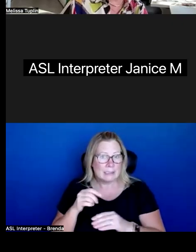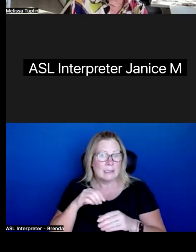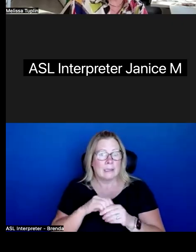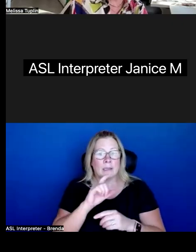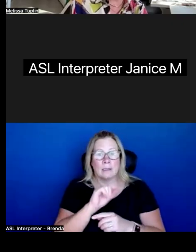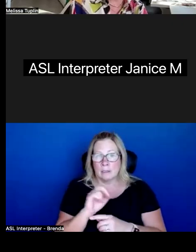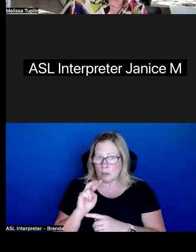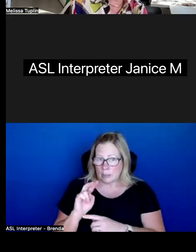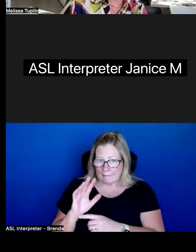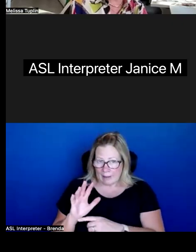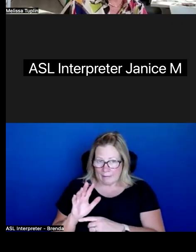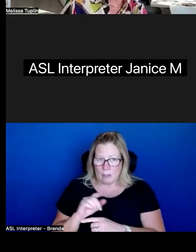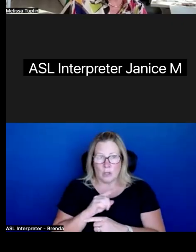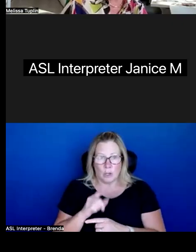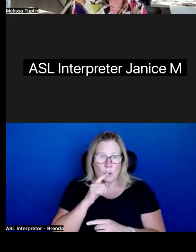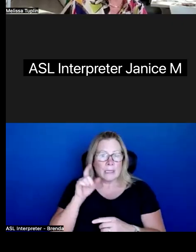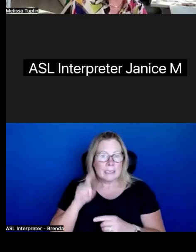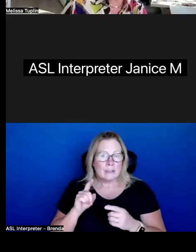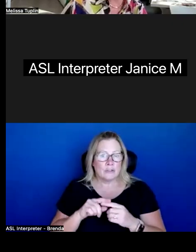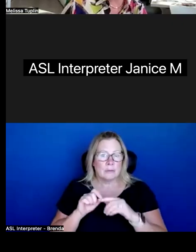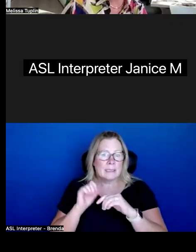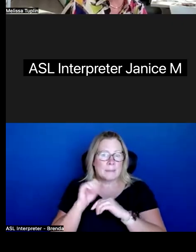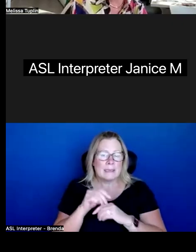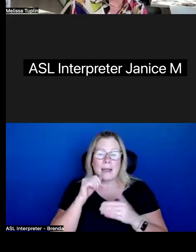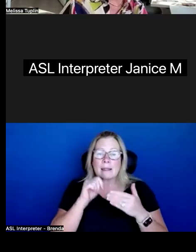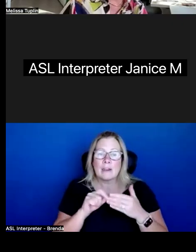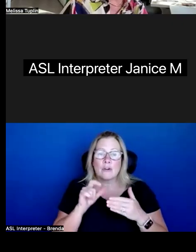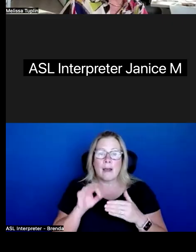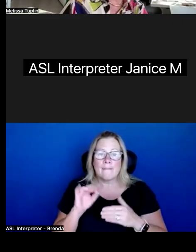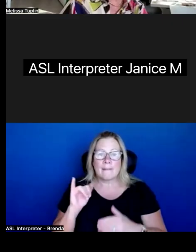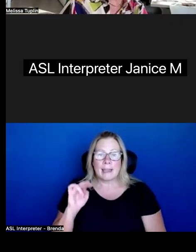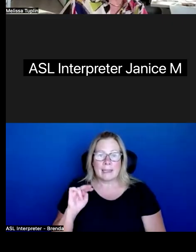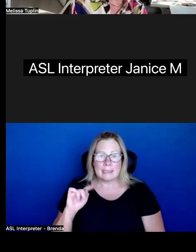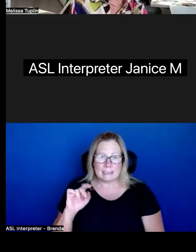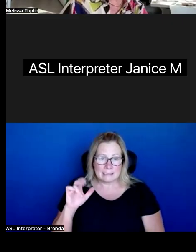you'll need to submit a Letter of Intent by October 1st. You can find this by opening